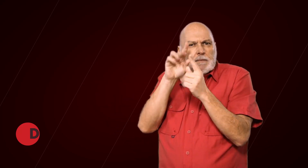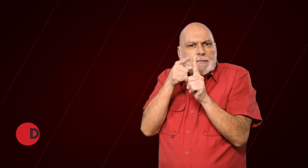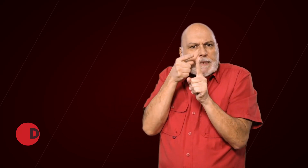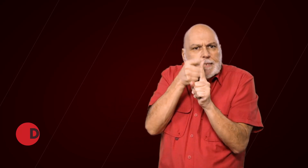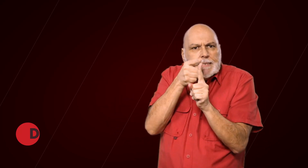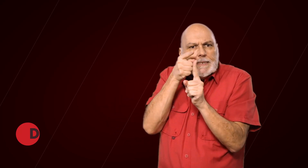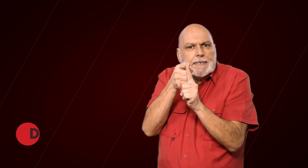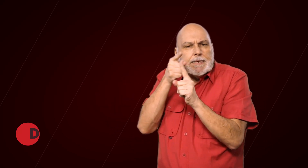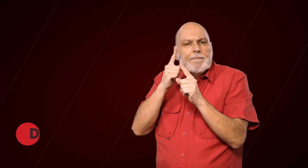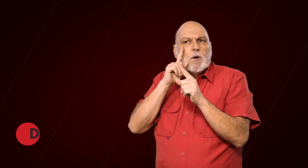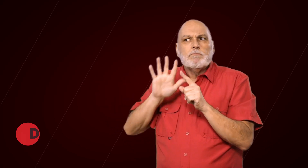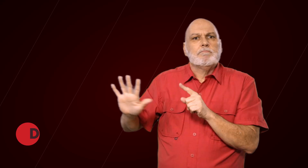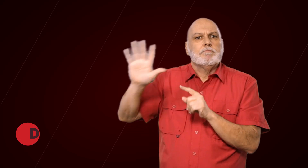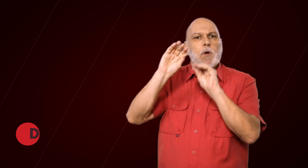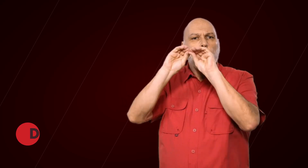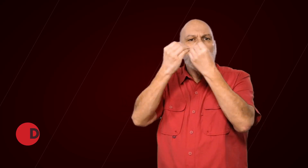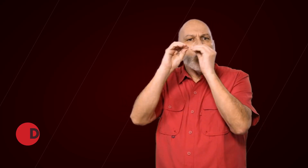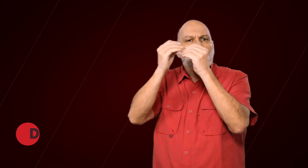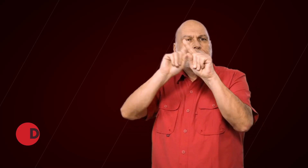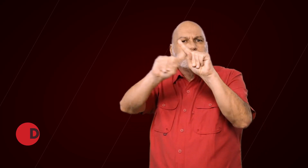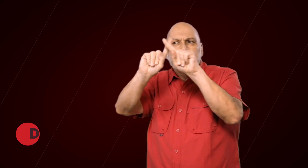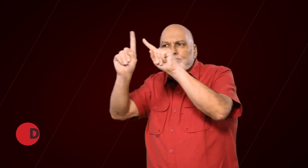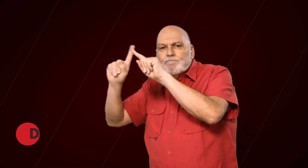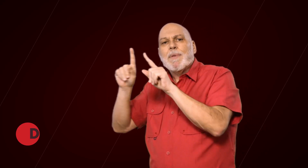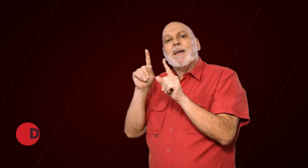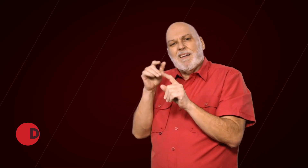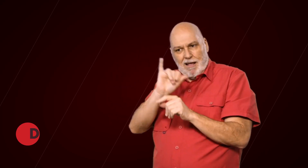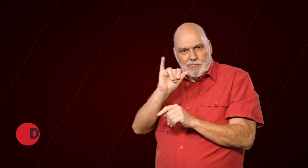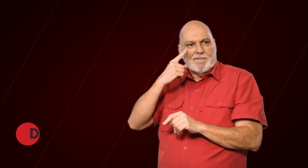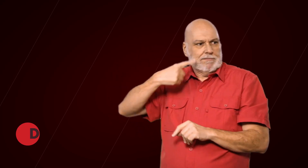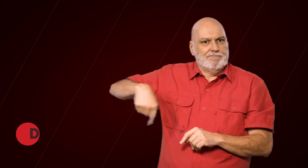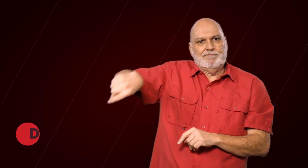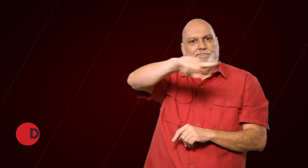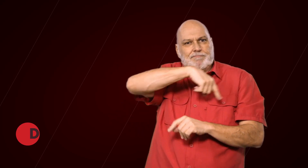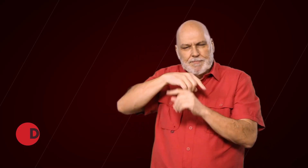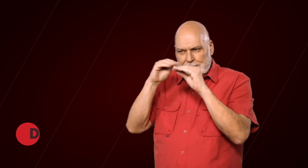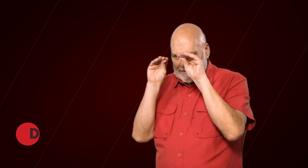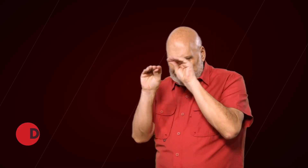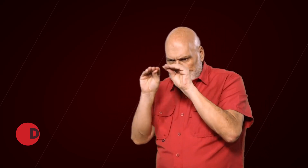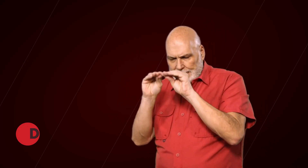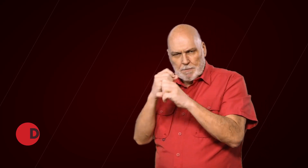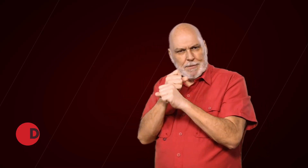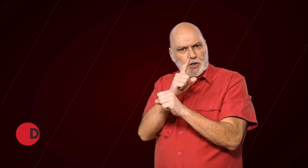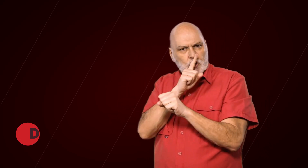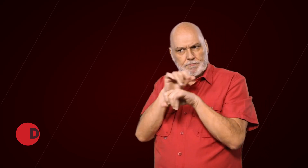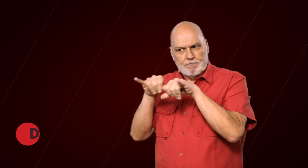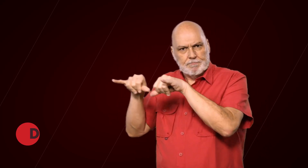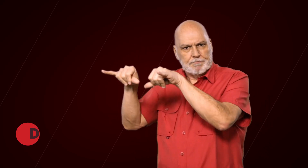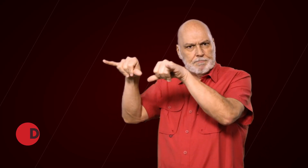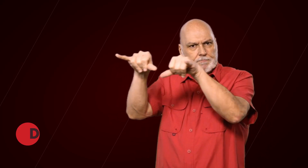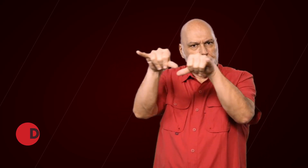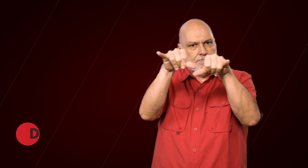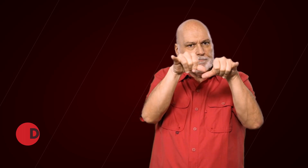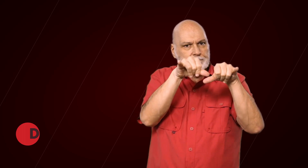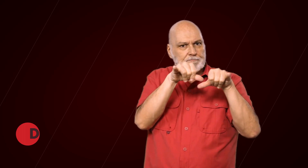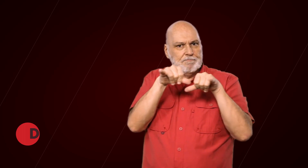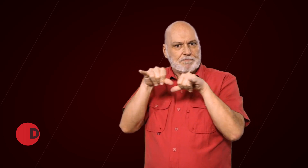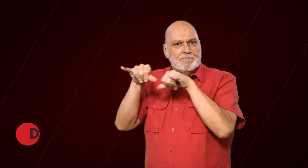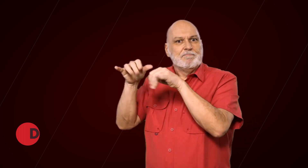specialized organizations such as themselves.